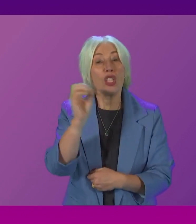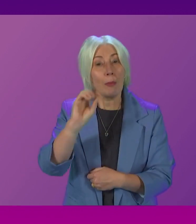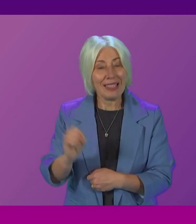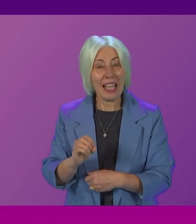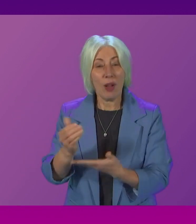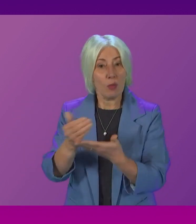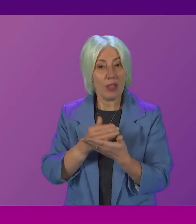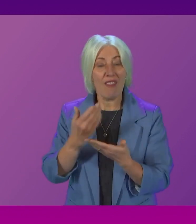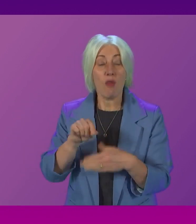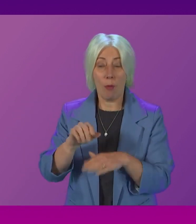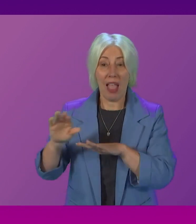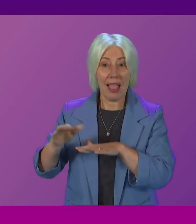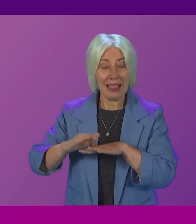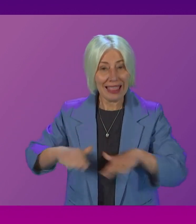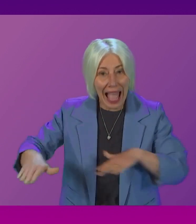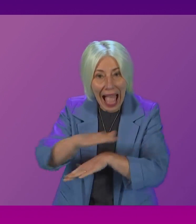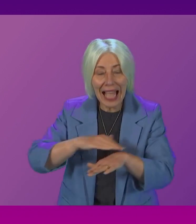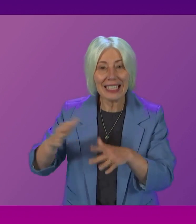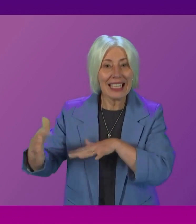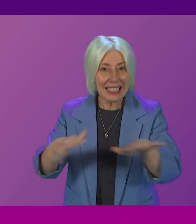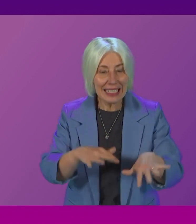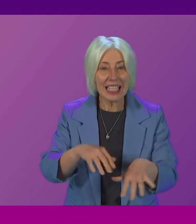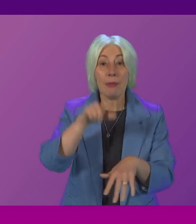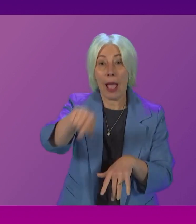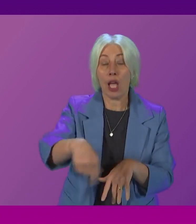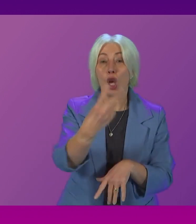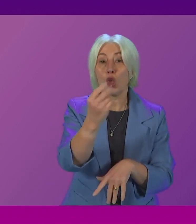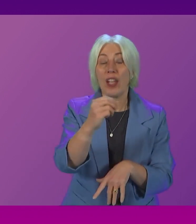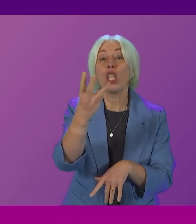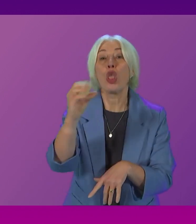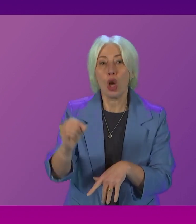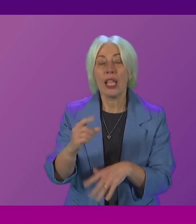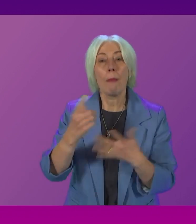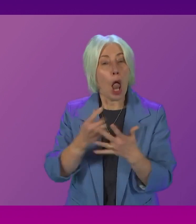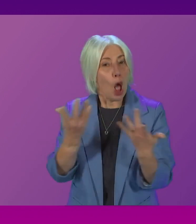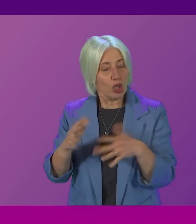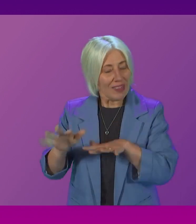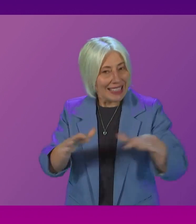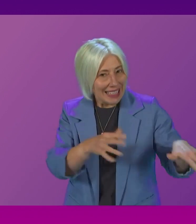2030. However, recent reports have shown that many seas around Scotland that are already